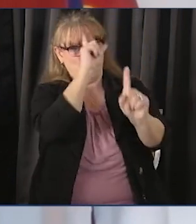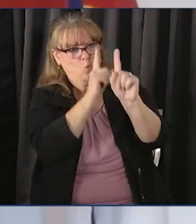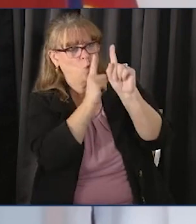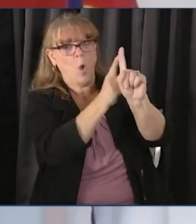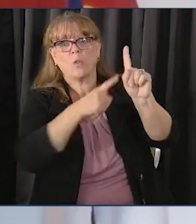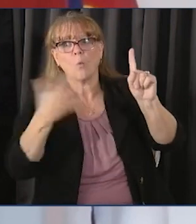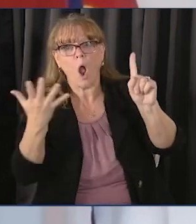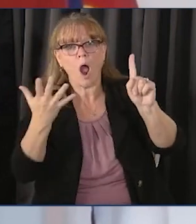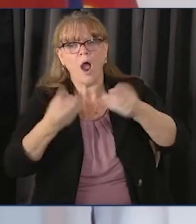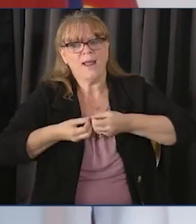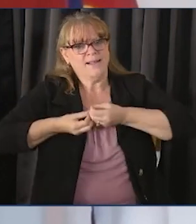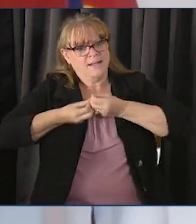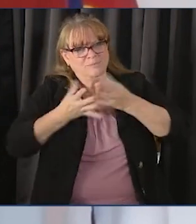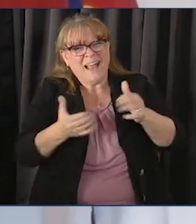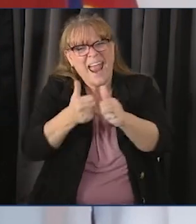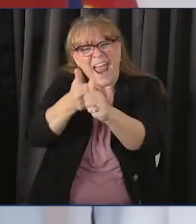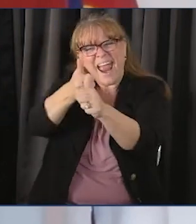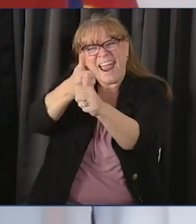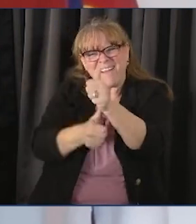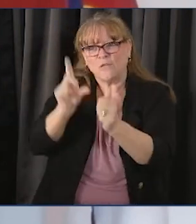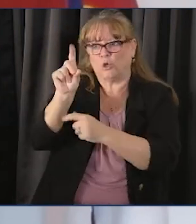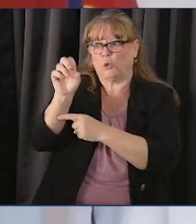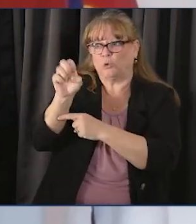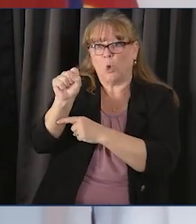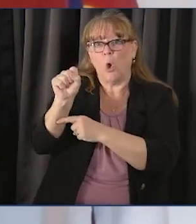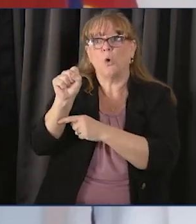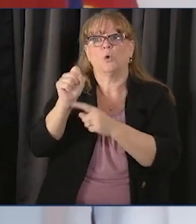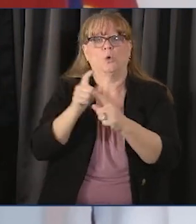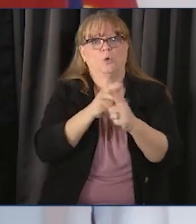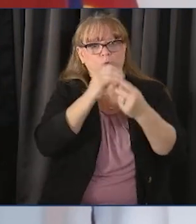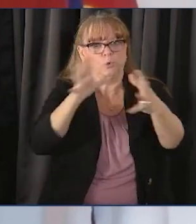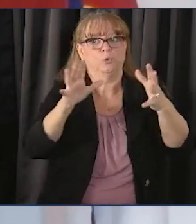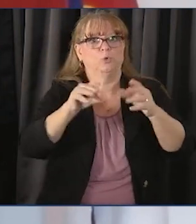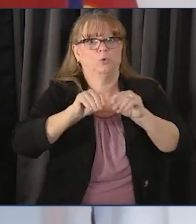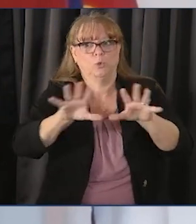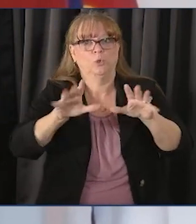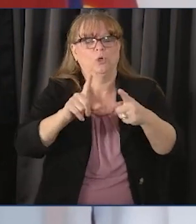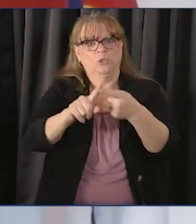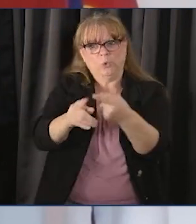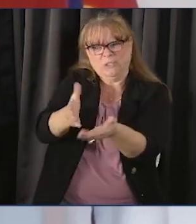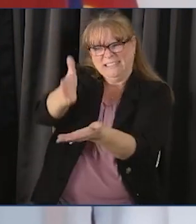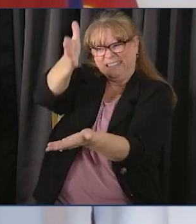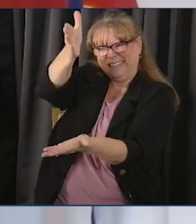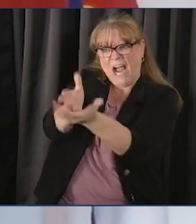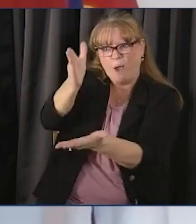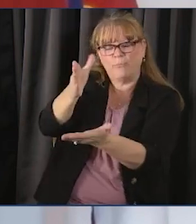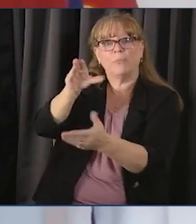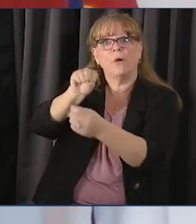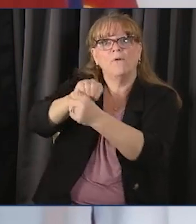That's why we prioritize front care frontline health care workers, residents and staff in long-term care facilities.